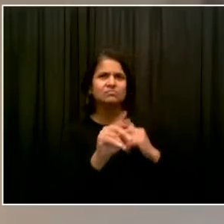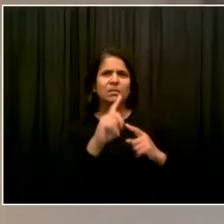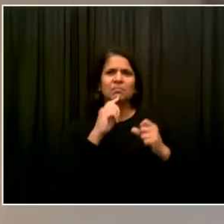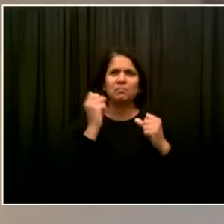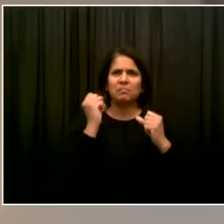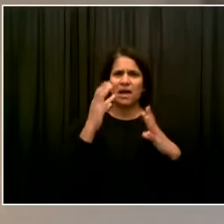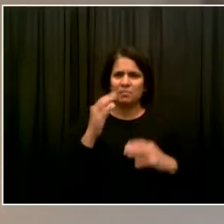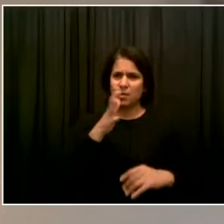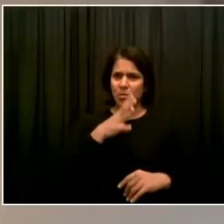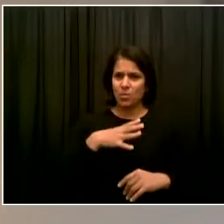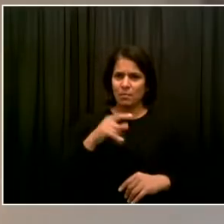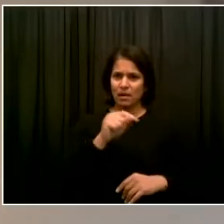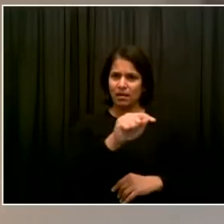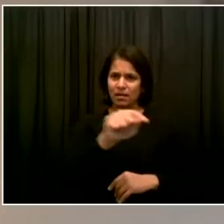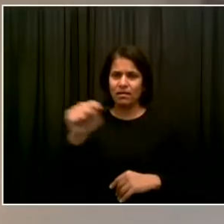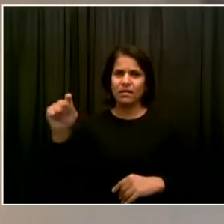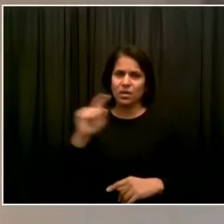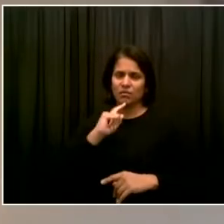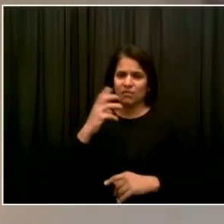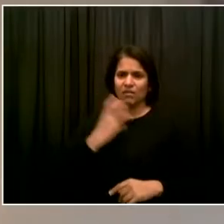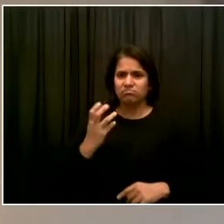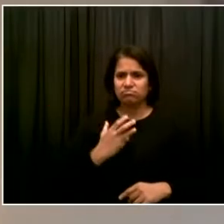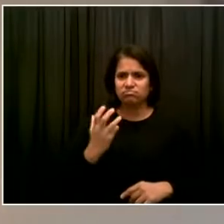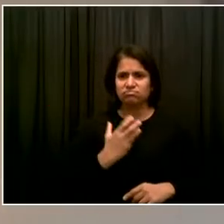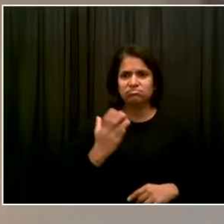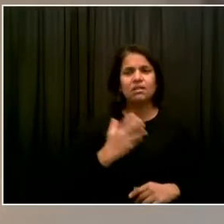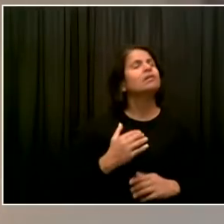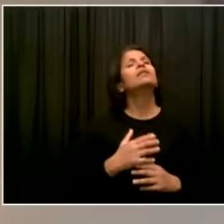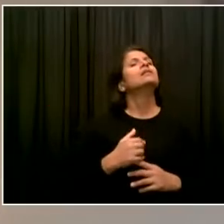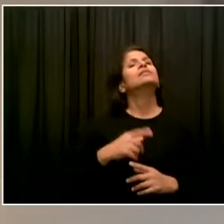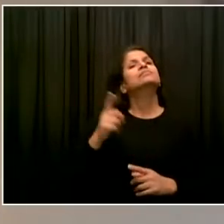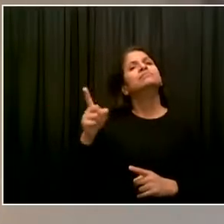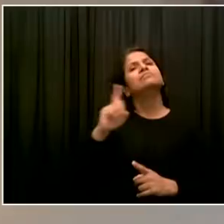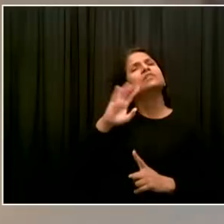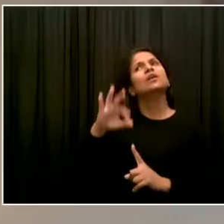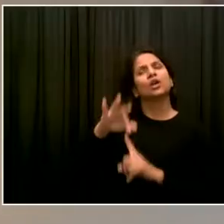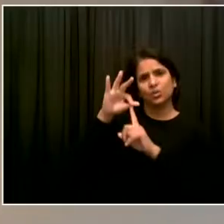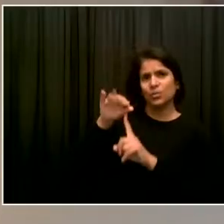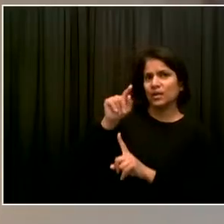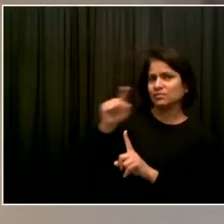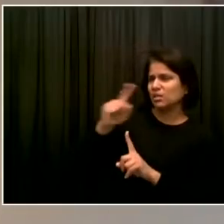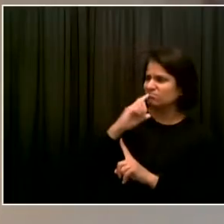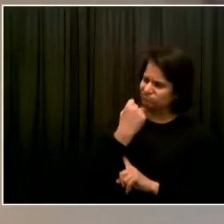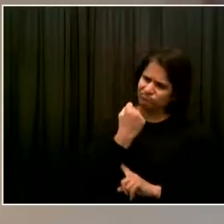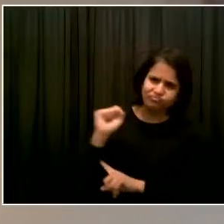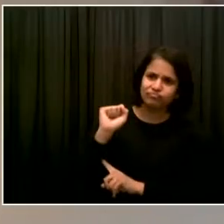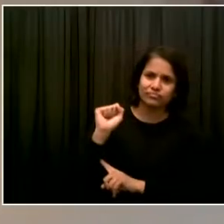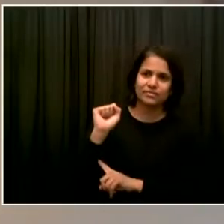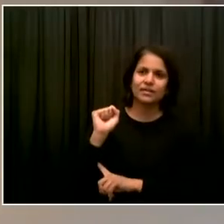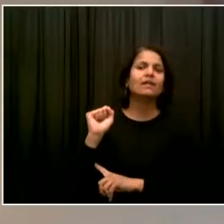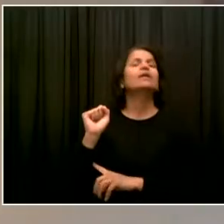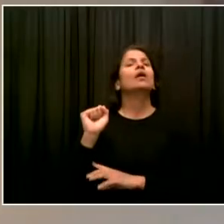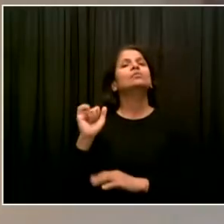THEY WERE OUTRAGEOUS AND IN A GOOD WAY AND MODELS OF